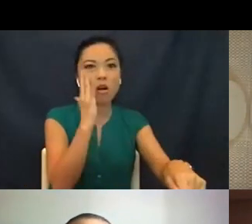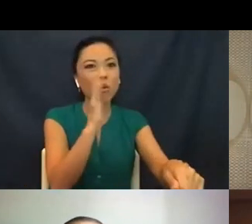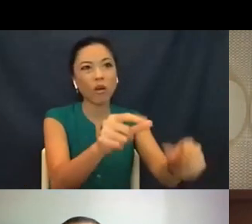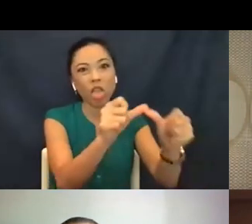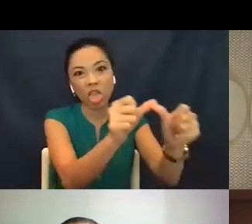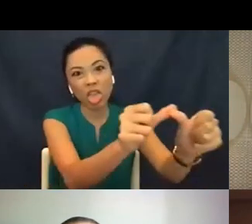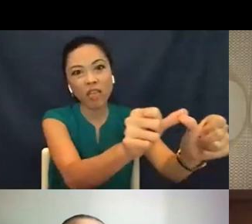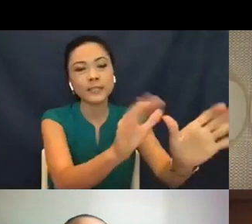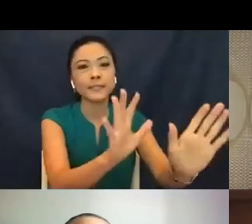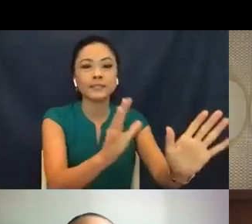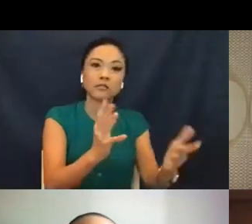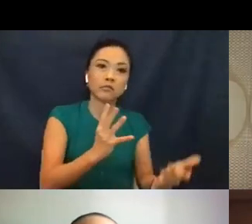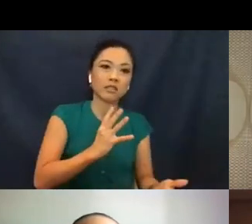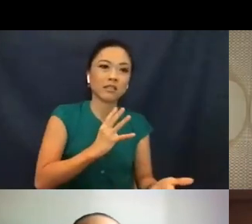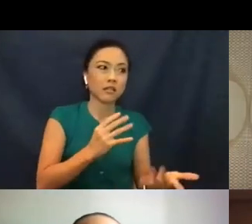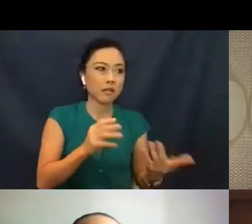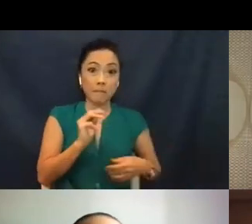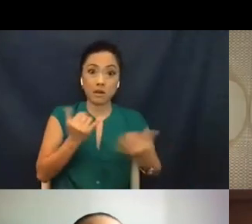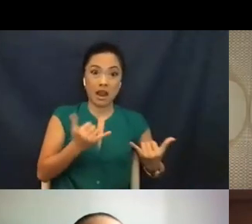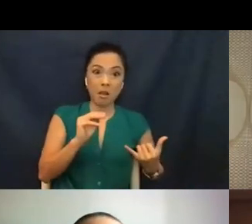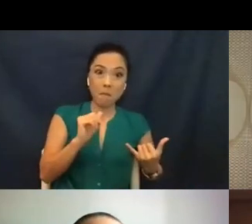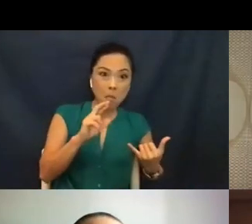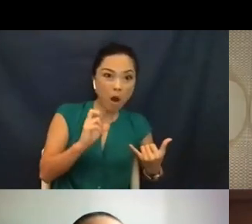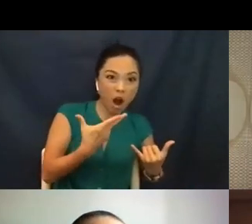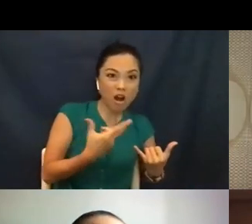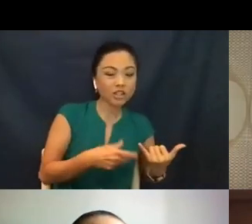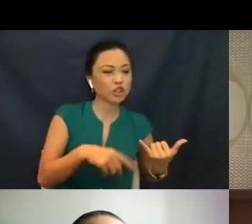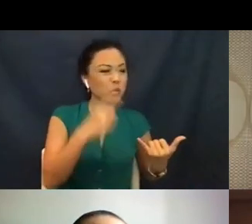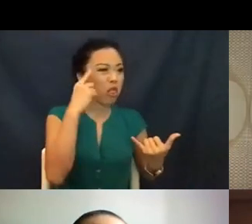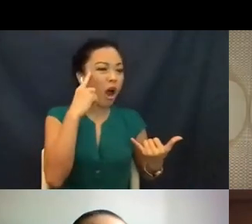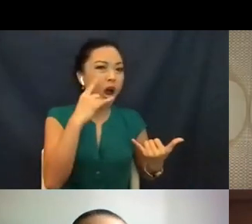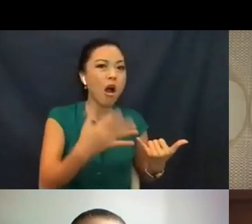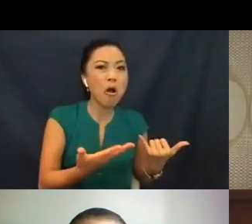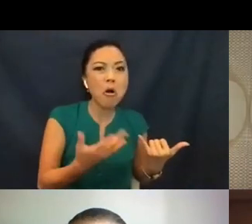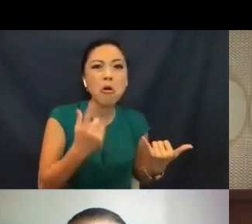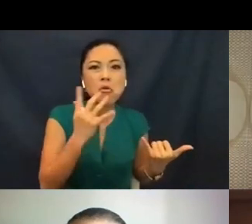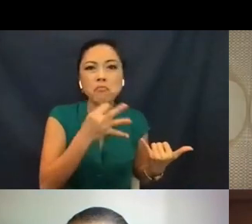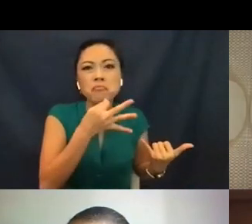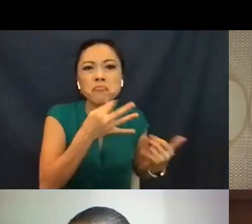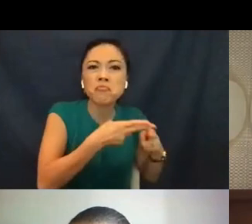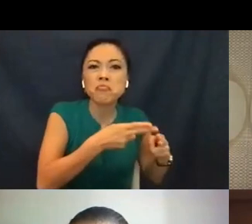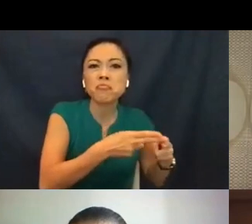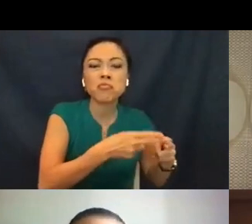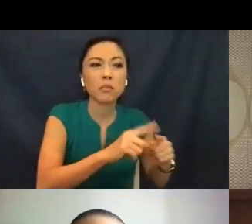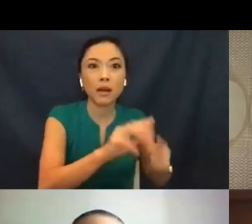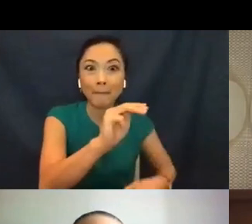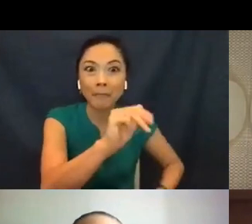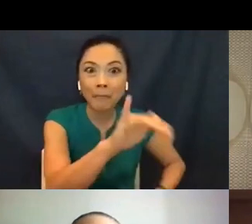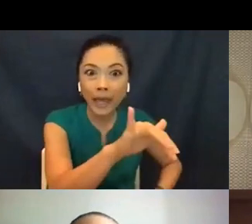18:01:36 in March and people really thought May was a possibility. I didn't think that